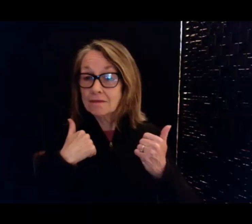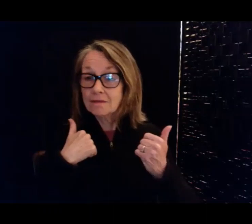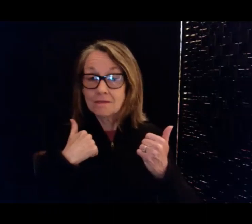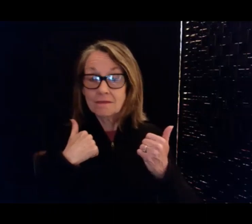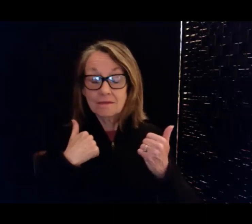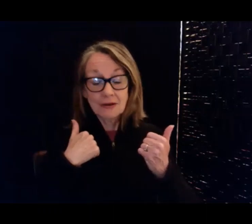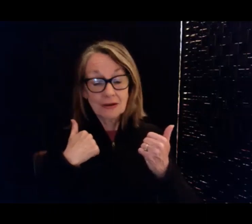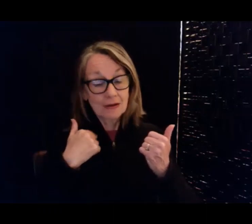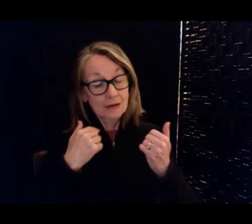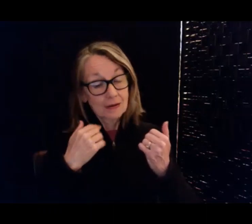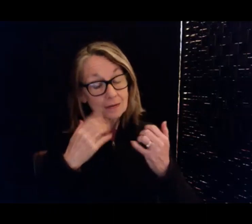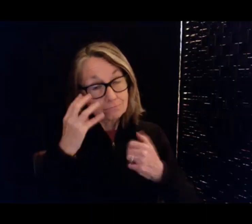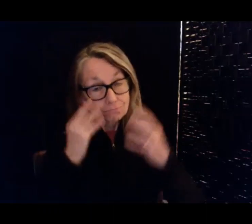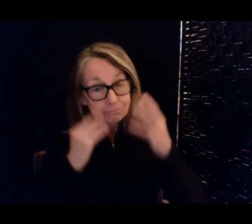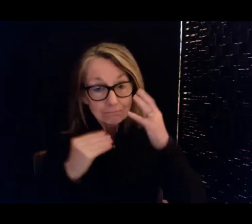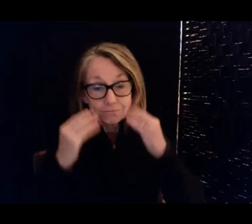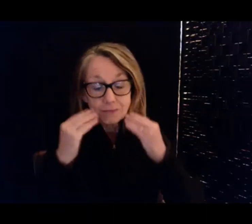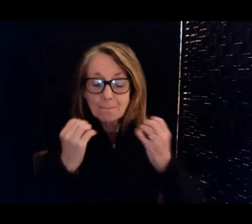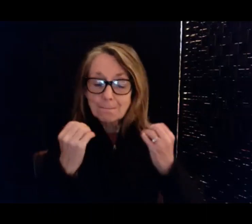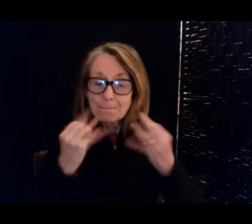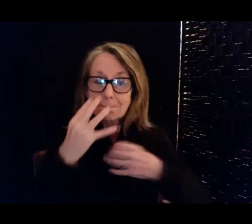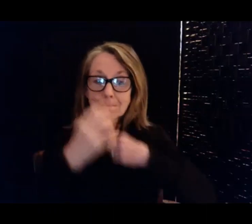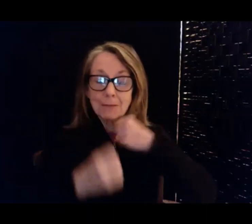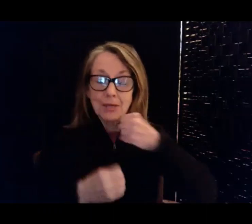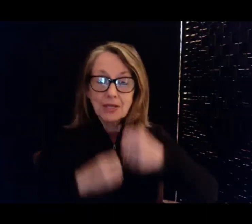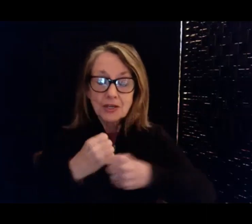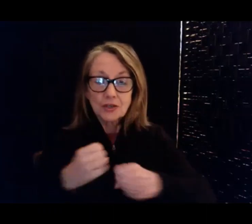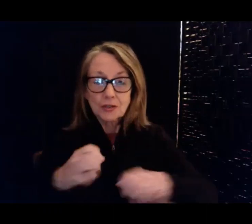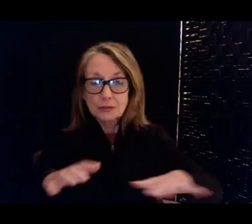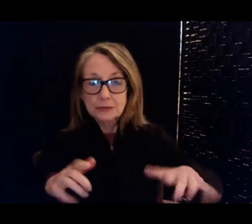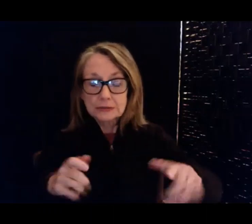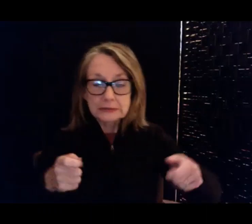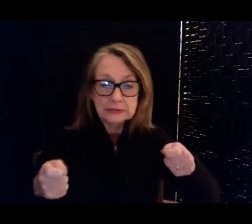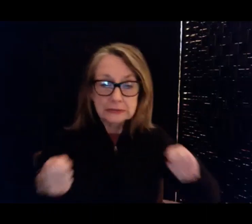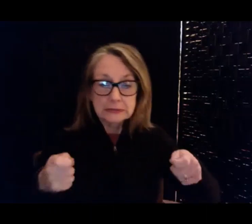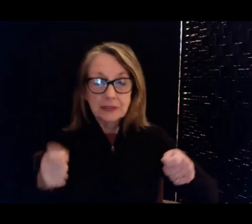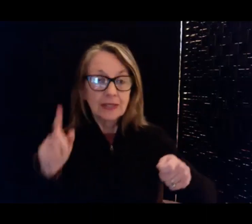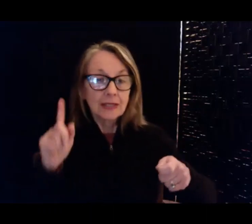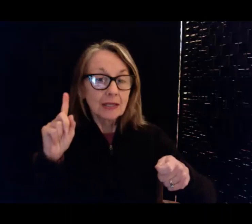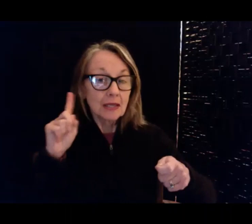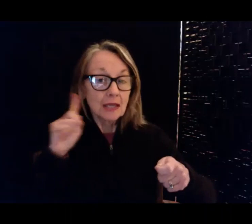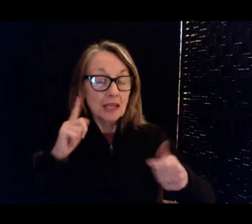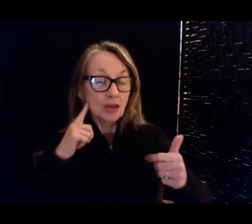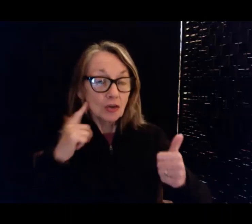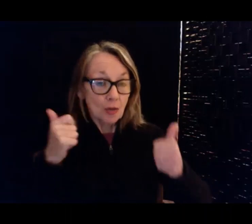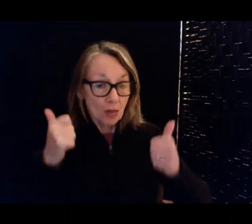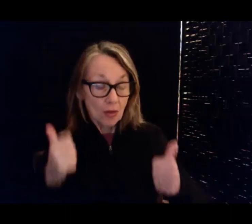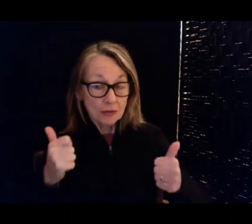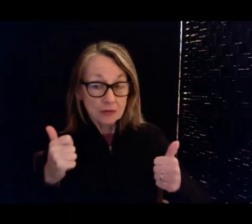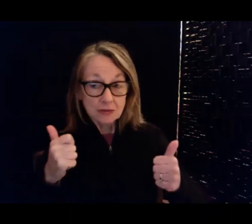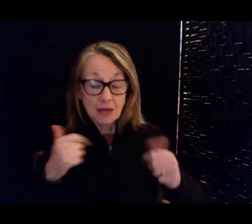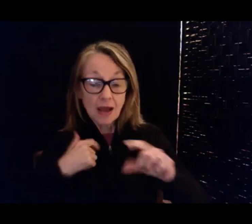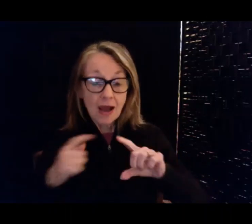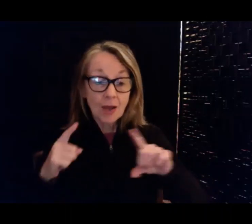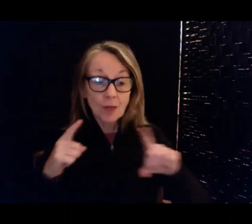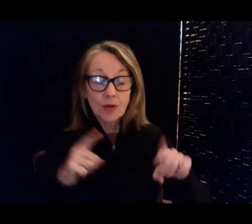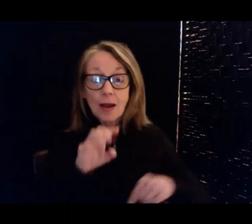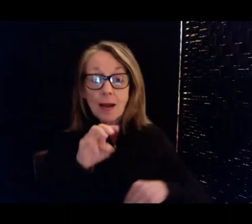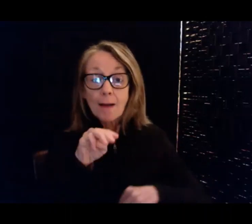many years of dealing with hearing loss when I went to Mass Eye and Ear to get